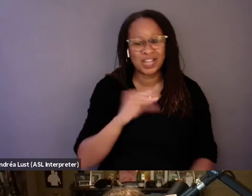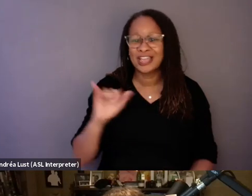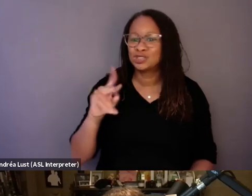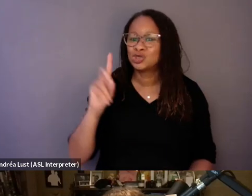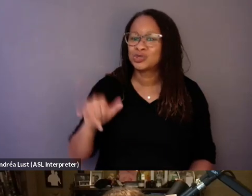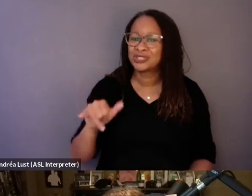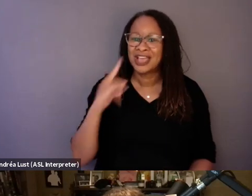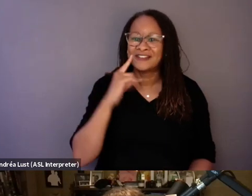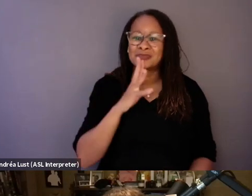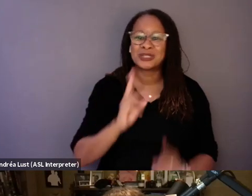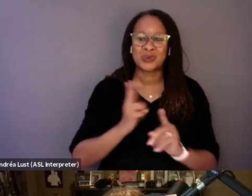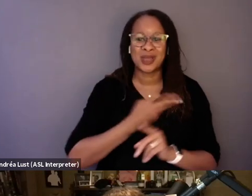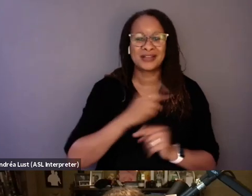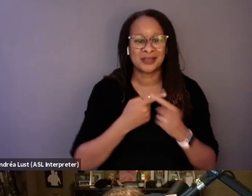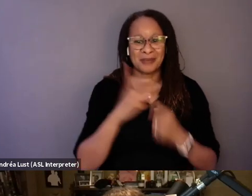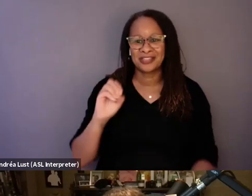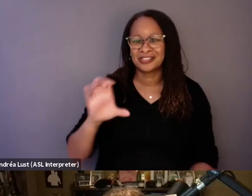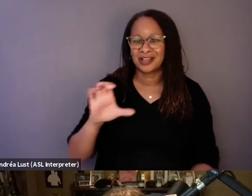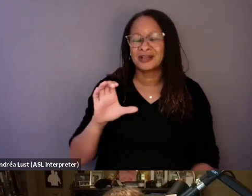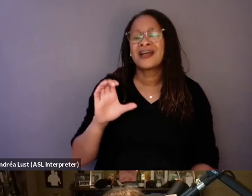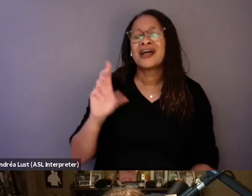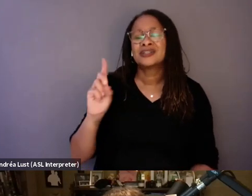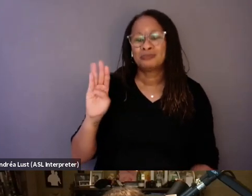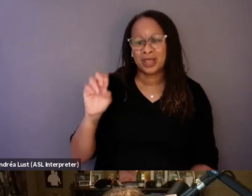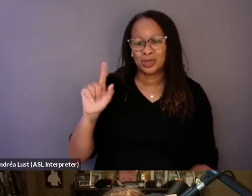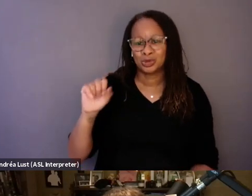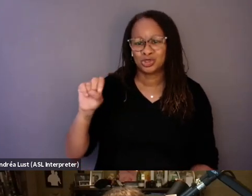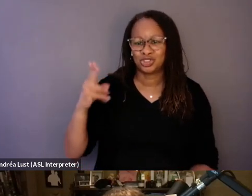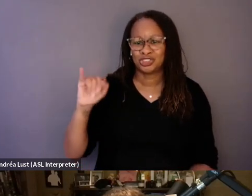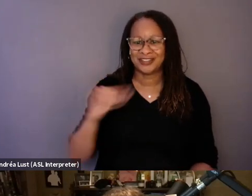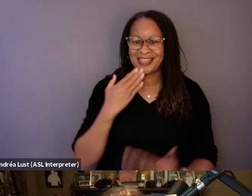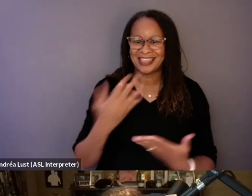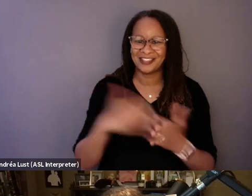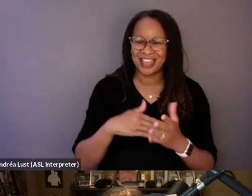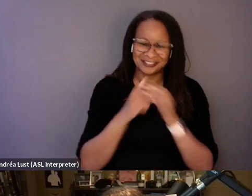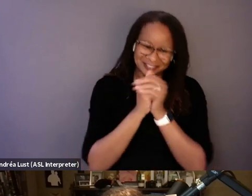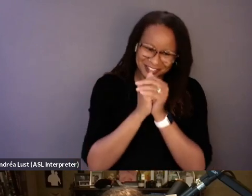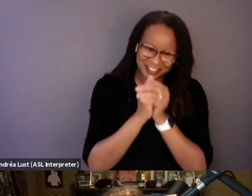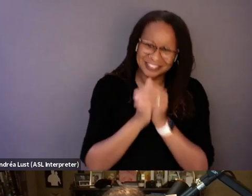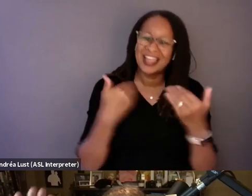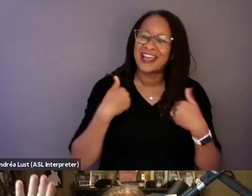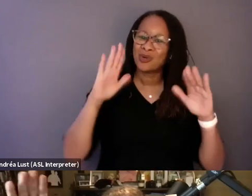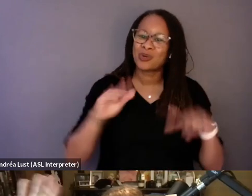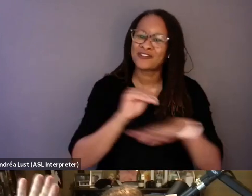for speaking to us about the documentary, Belushi. Congratulations, again. Thank you very much both of you and have a great evening. Thanks, Joe,hanks, Andrea.